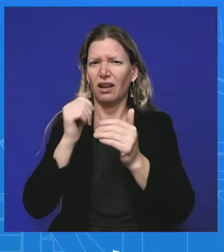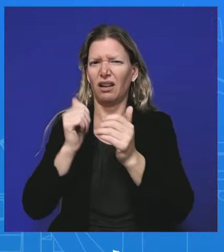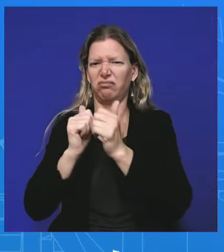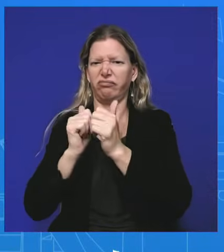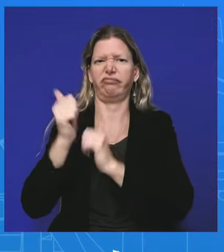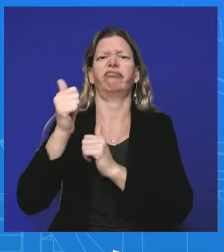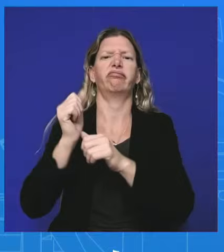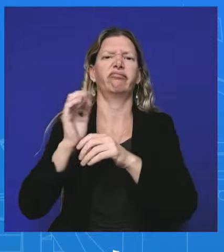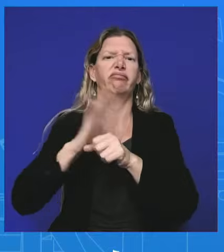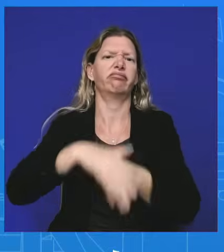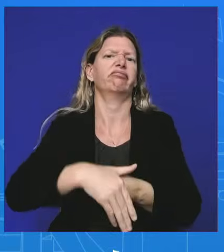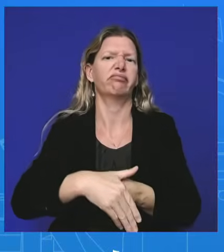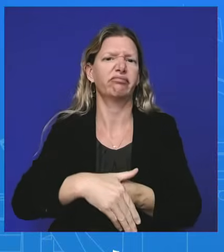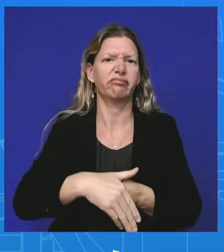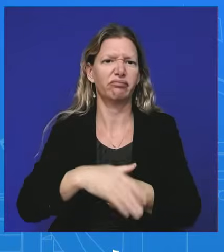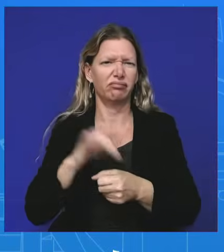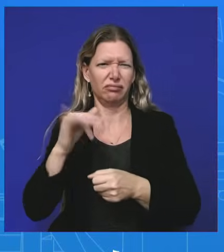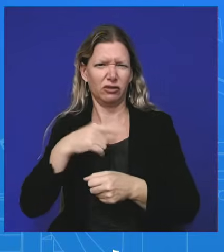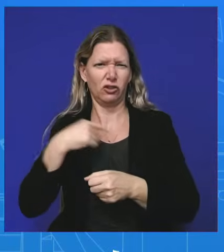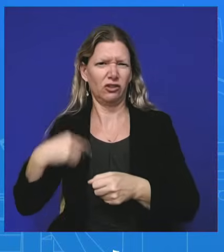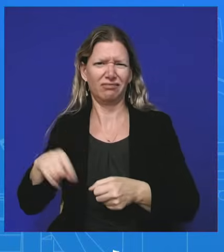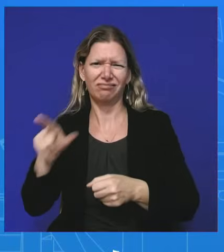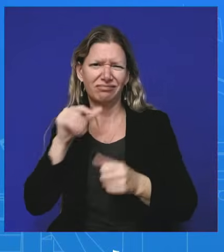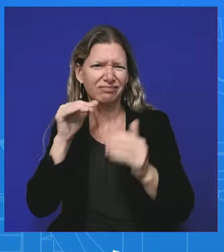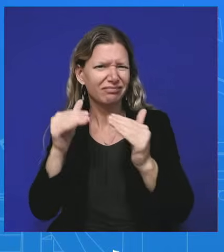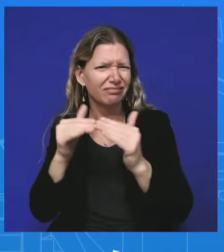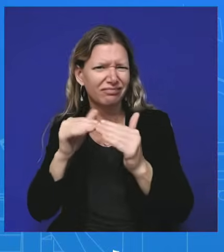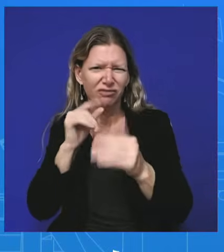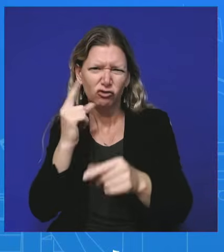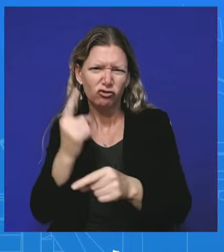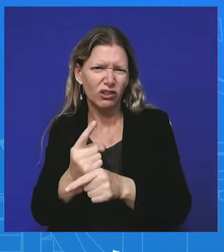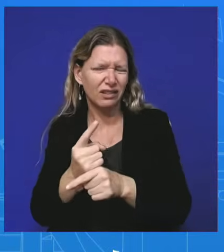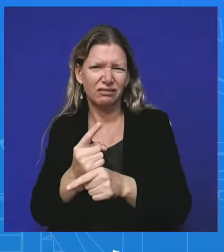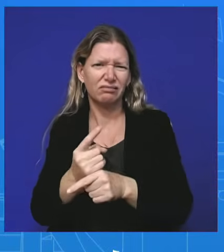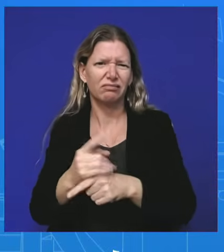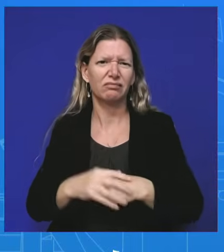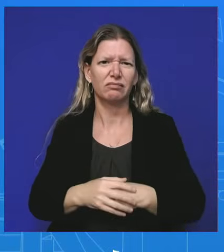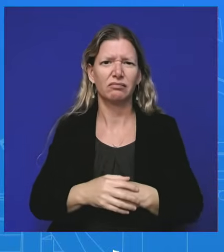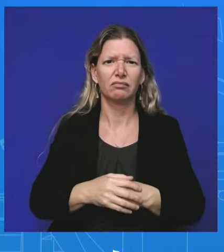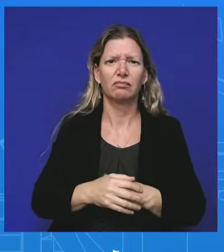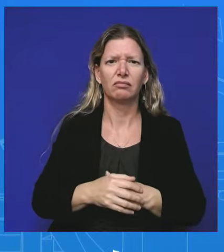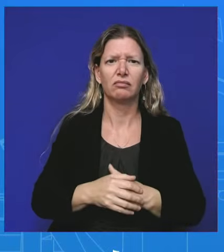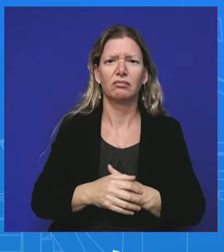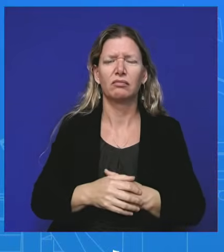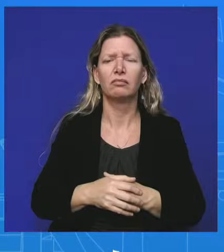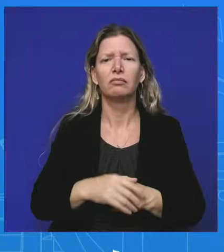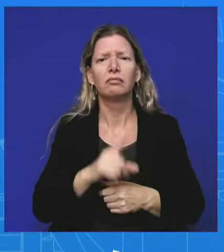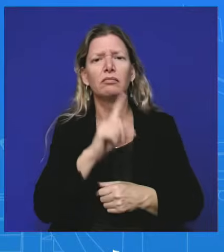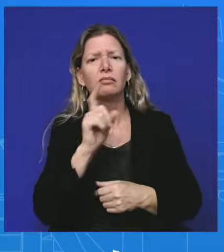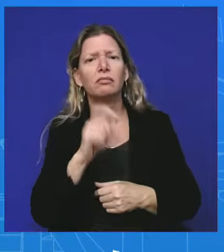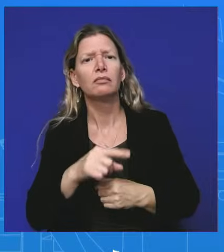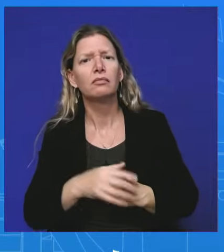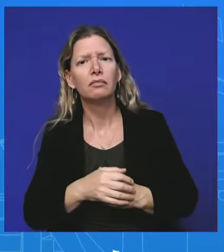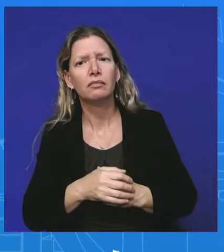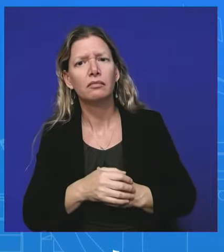Ms. Jean-Pierre: It's okay. It's all right. The Press: Any response from the -- from the White House regarding the sentencing of Mr. DePape in the attack on Paul Pelosi?